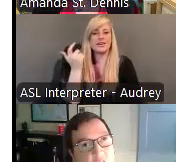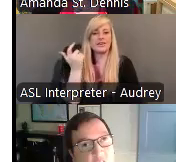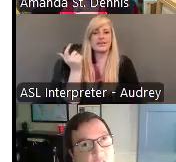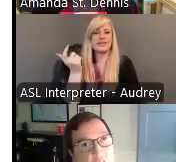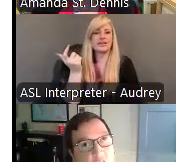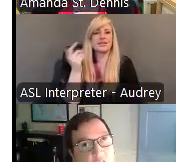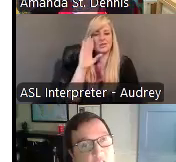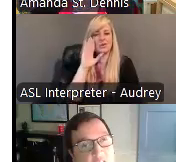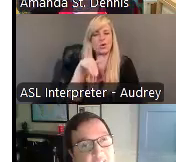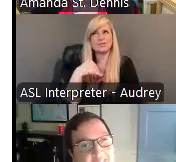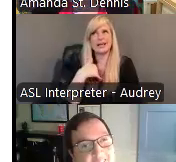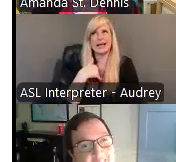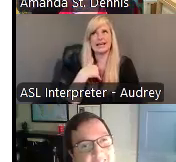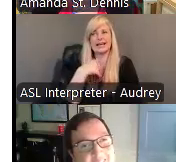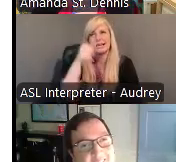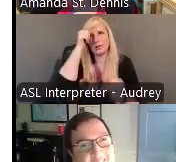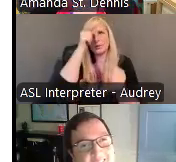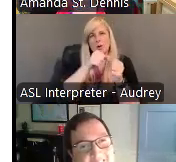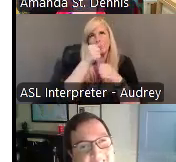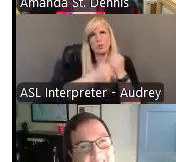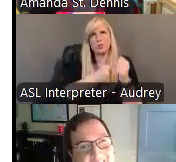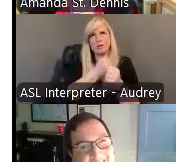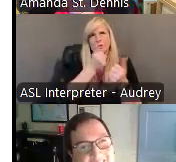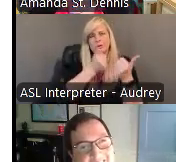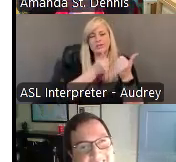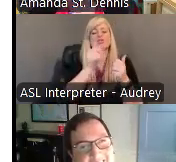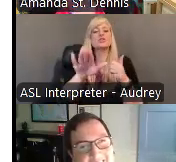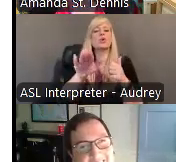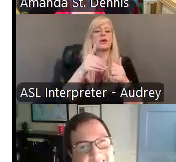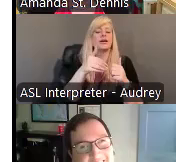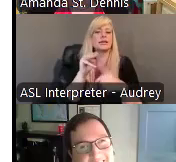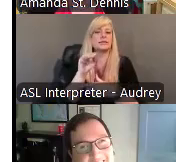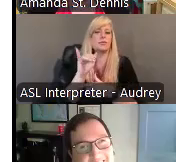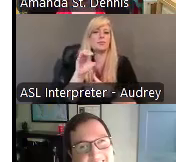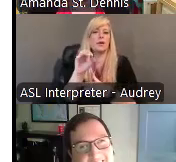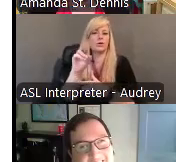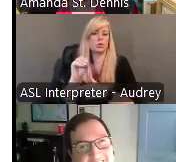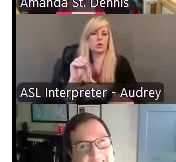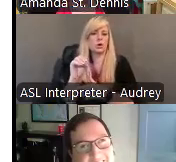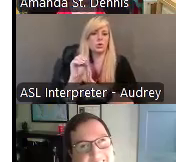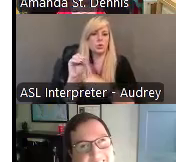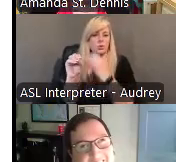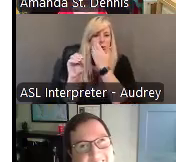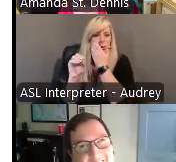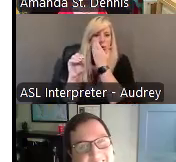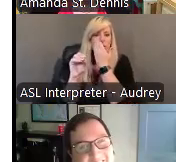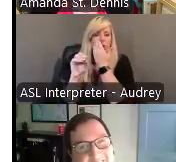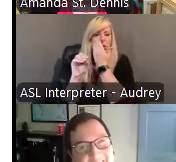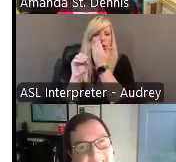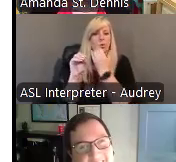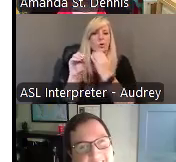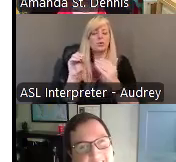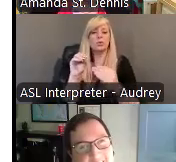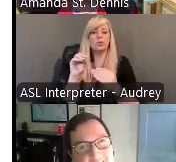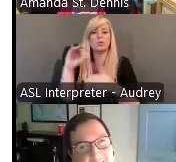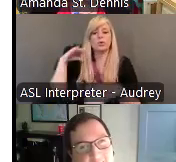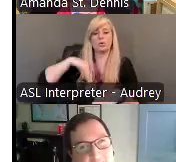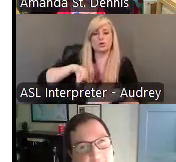years. It is a micro-credential course offered by McMaster University in Hamilton Ontario,